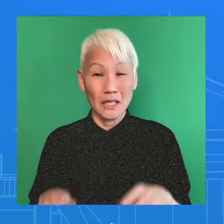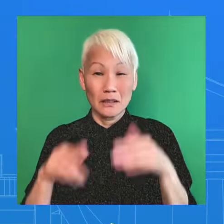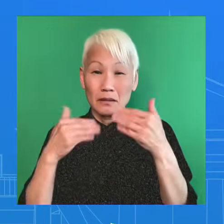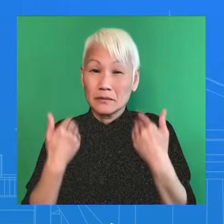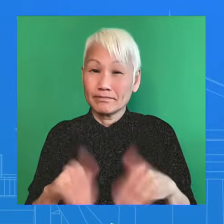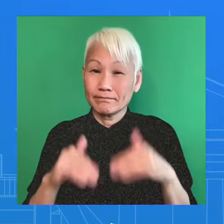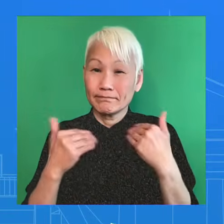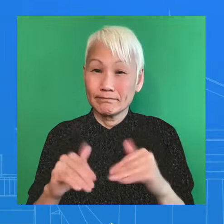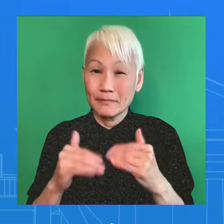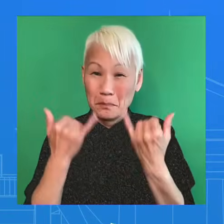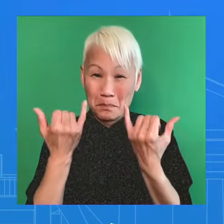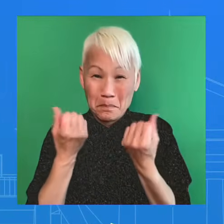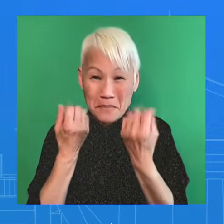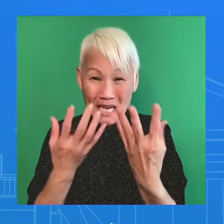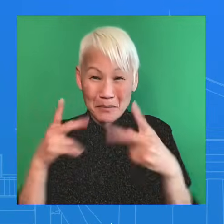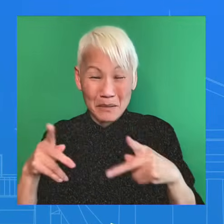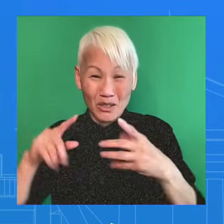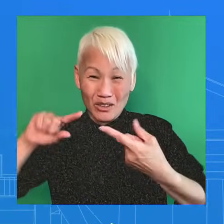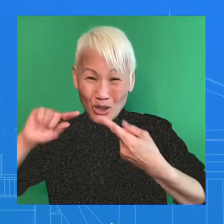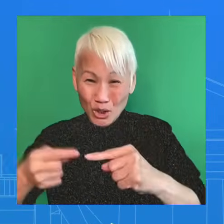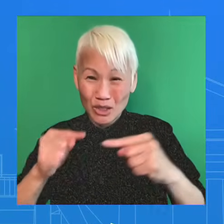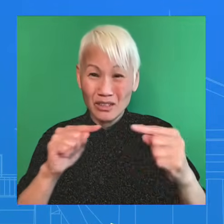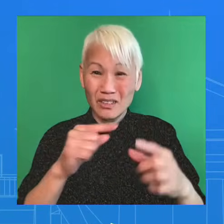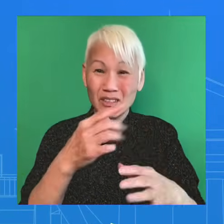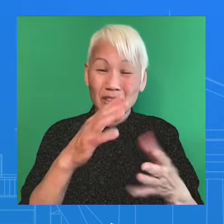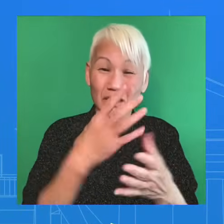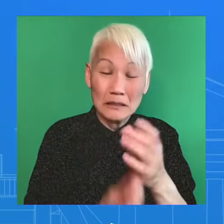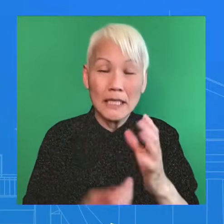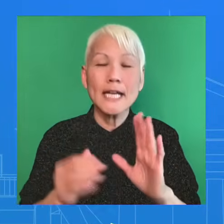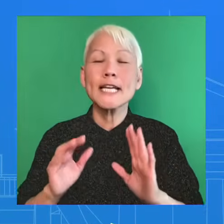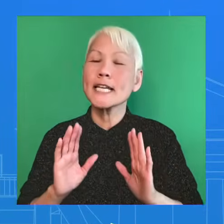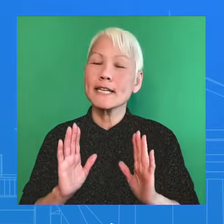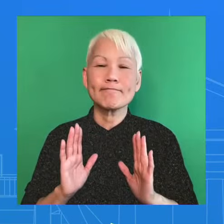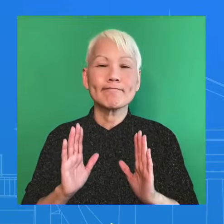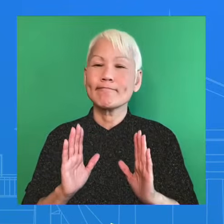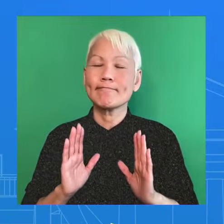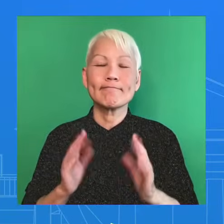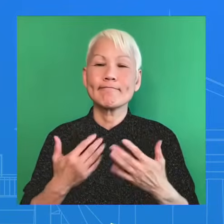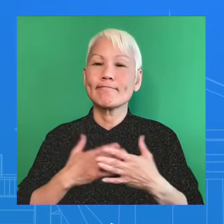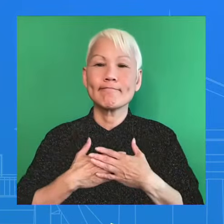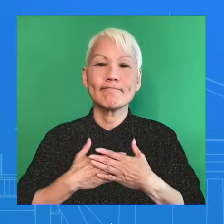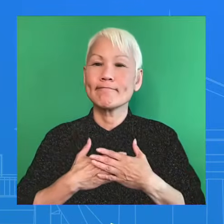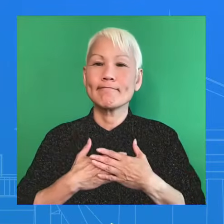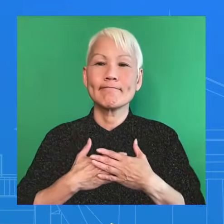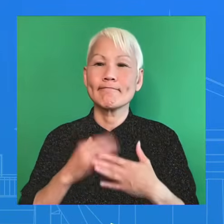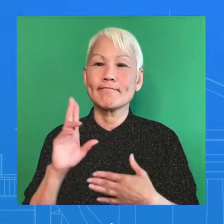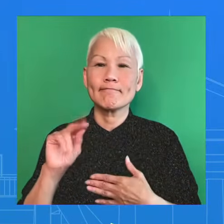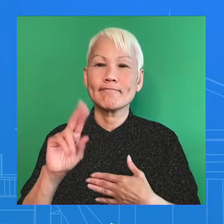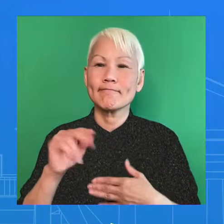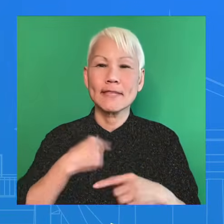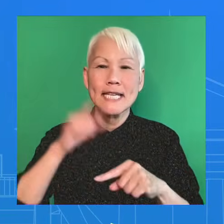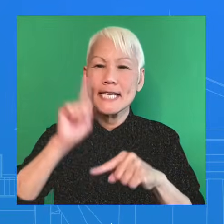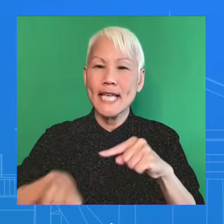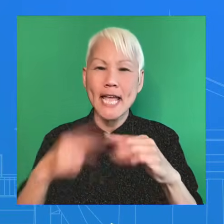And in war, those things are unpredictable, and it's -- a lot of it's going to depend on